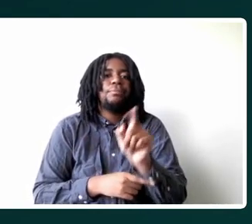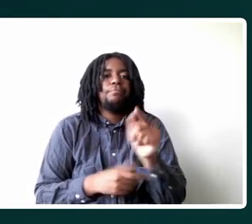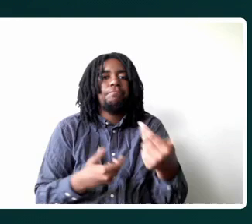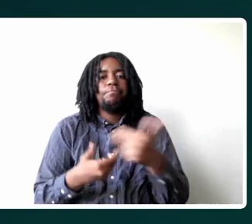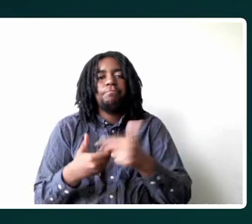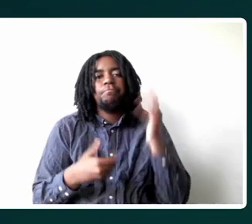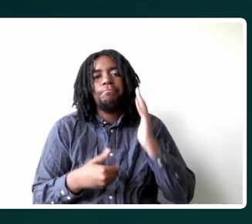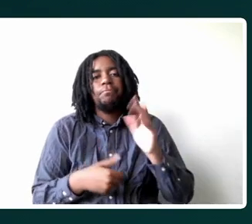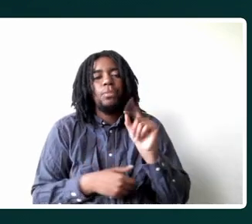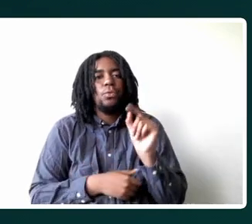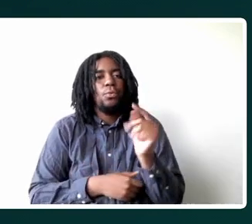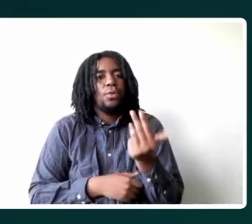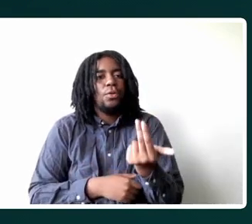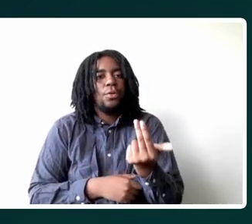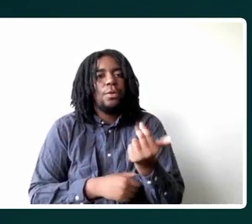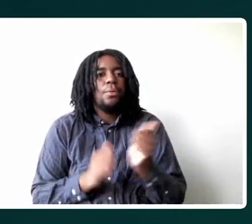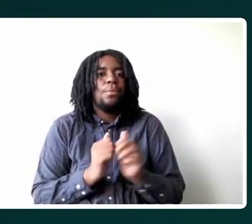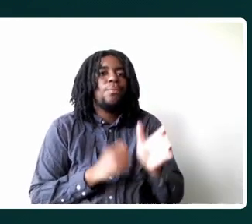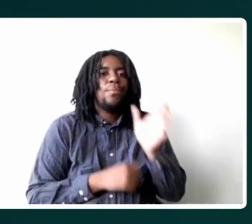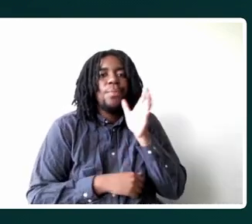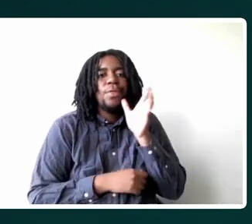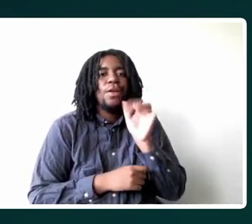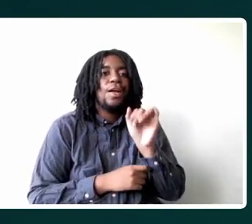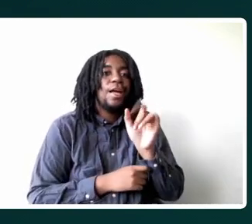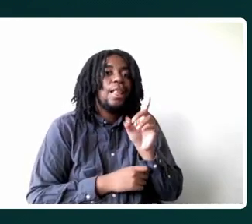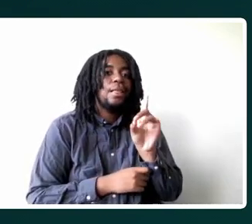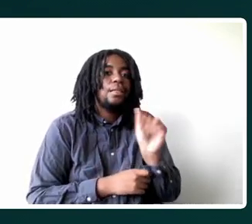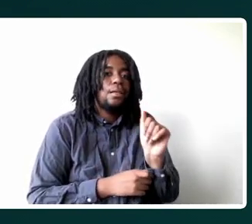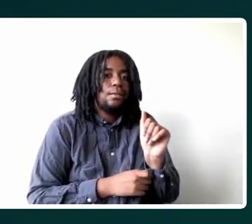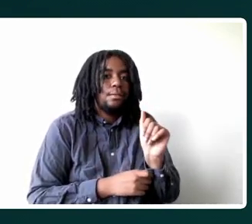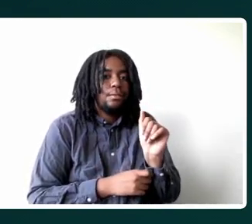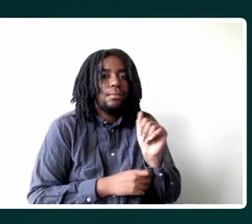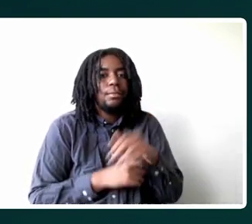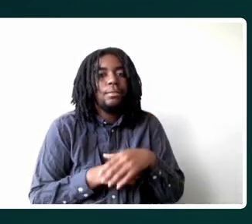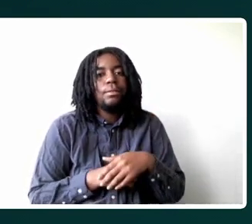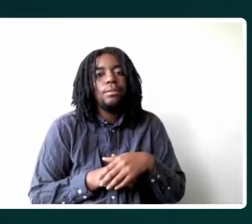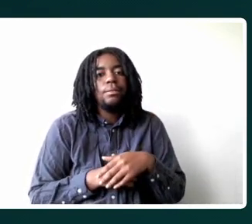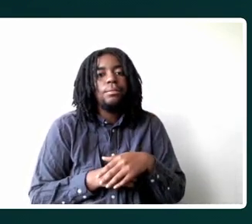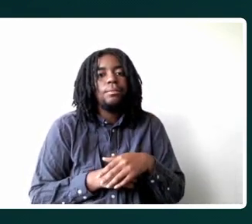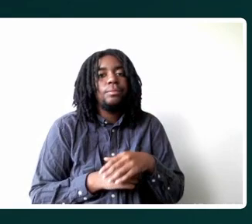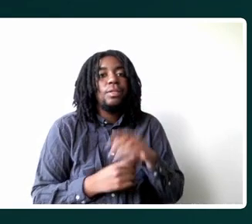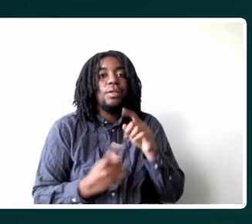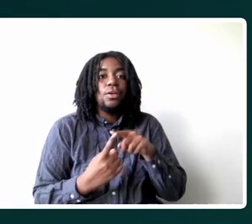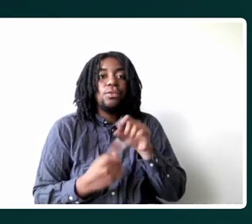with his mother, Ilda [spelled phonetically]. He started to volunteer for the Smithsonian